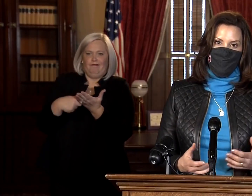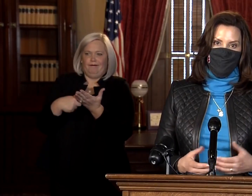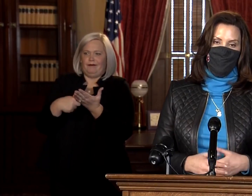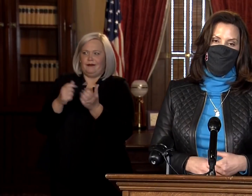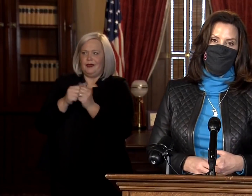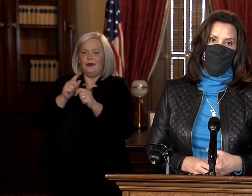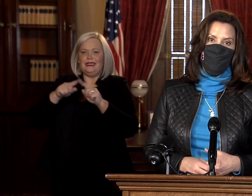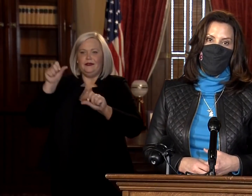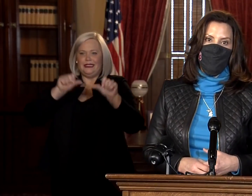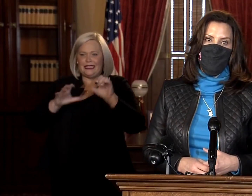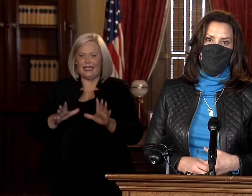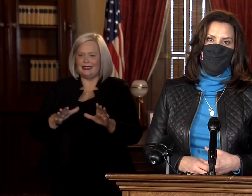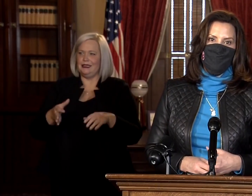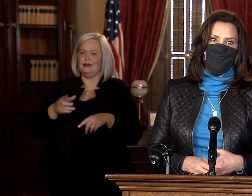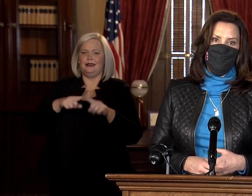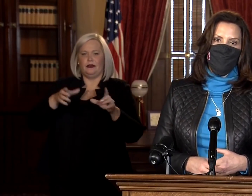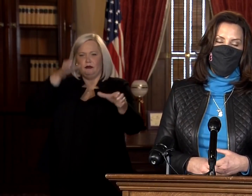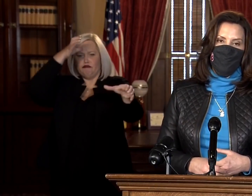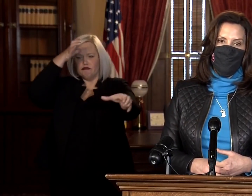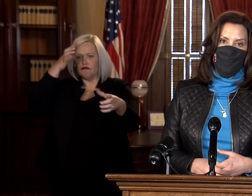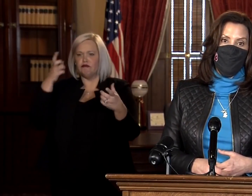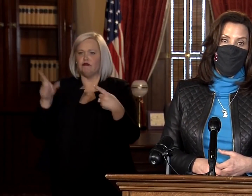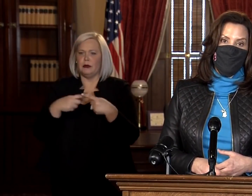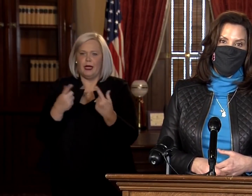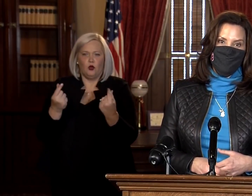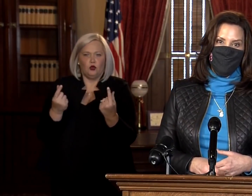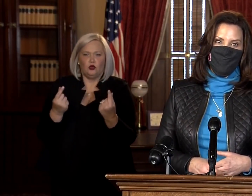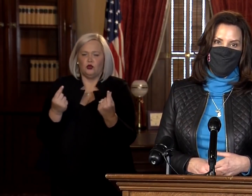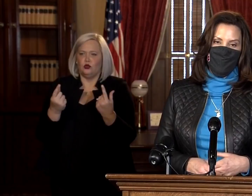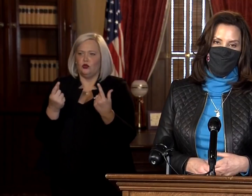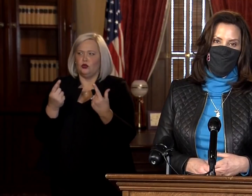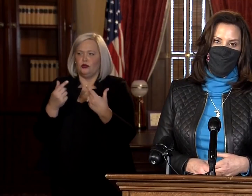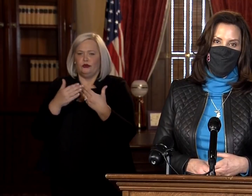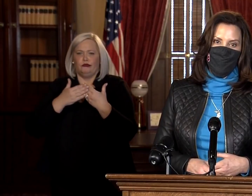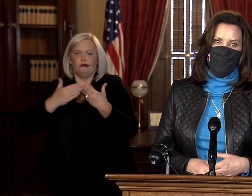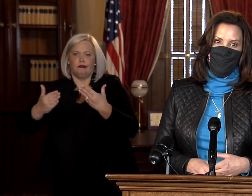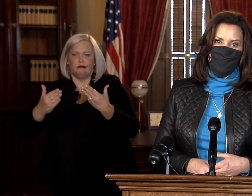conversation that we’re having with our experts as they are with our experts as they are giving us advice about what next